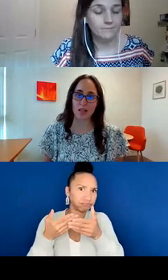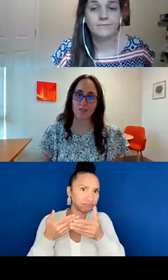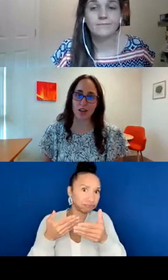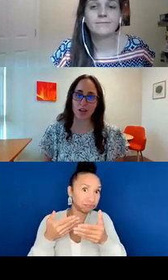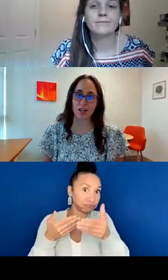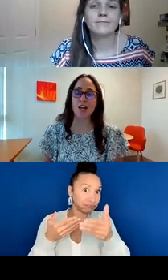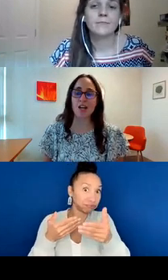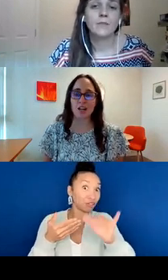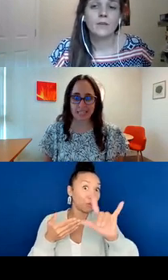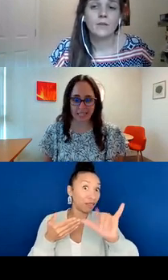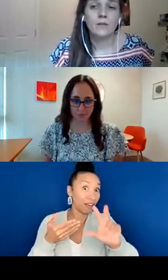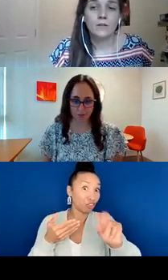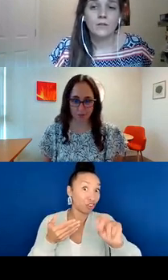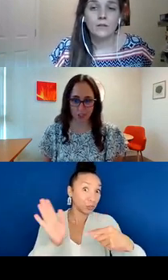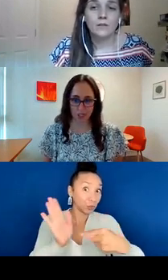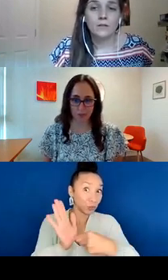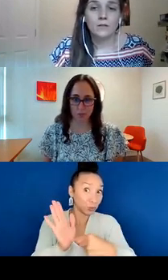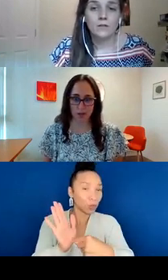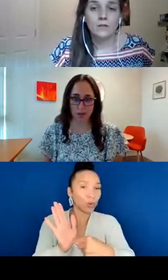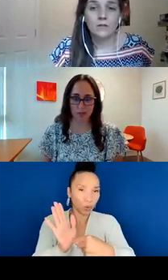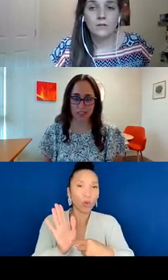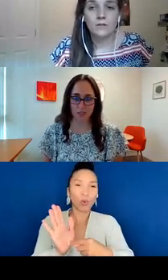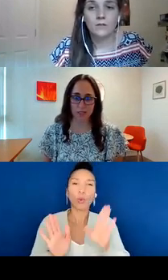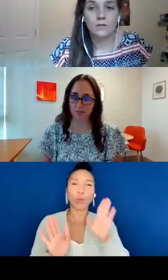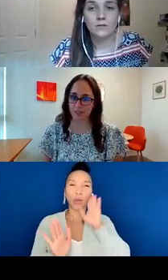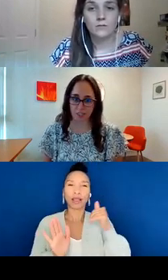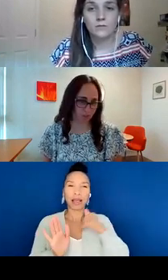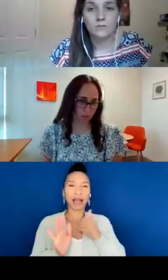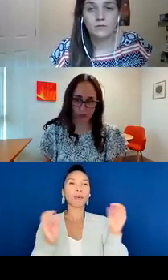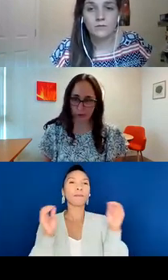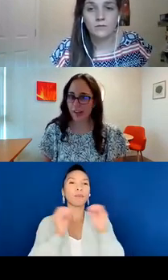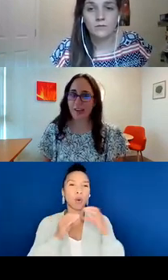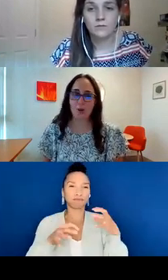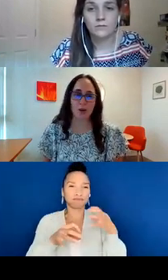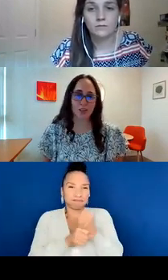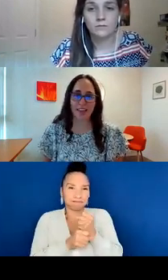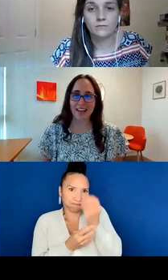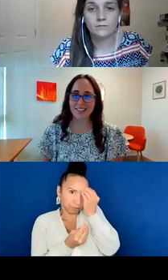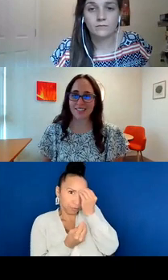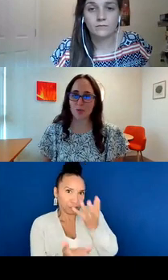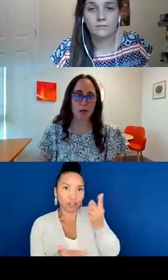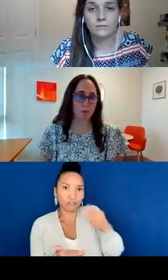And so we'll have our contact information up as well. Because we love hearing from you, whether that's